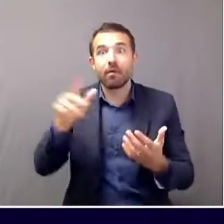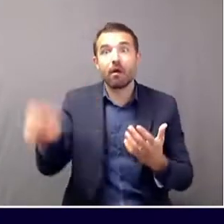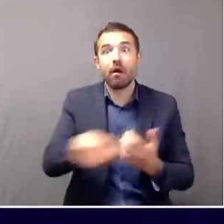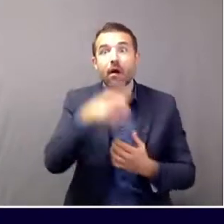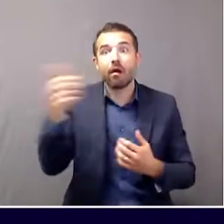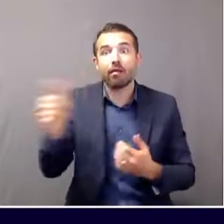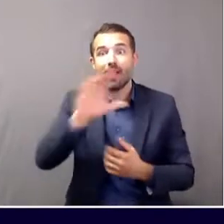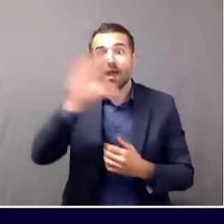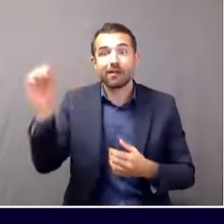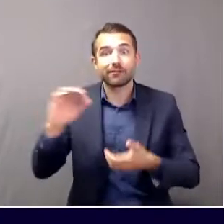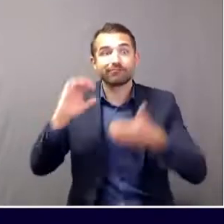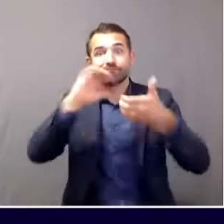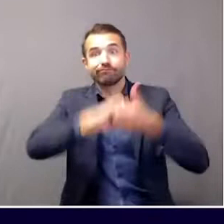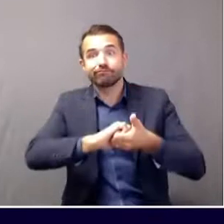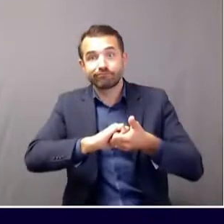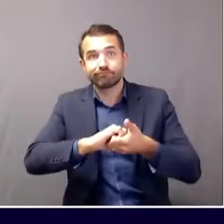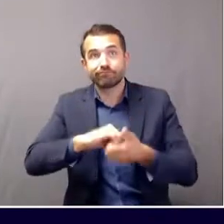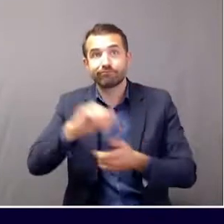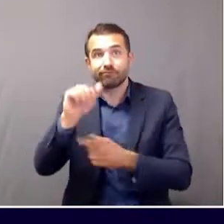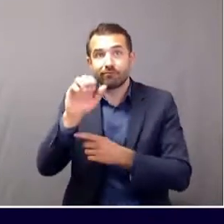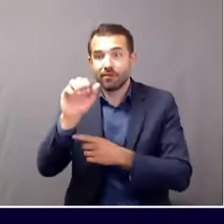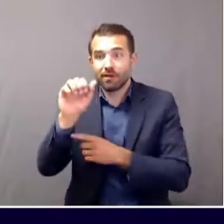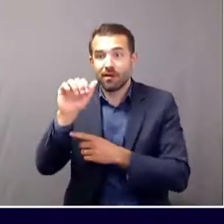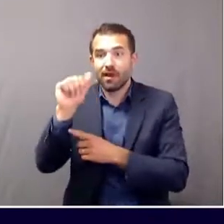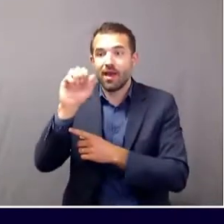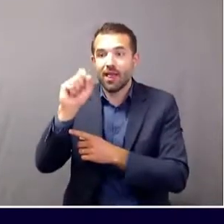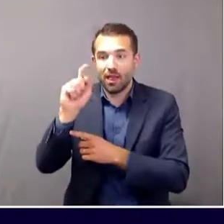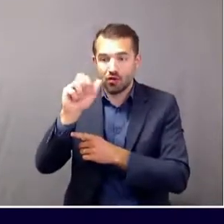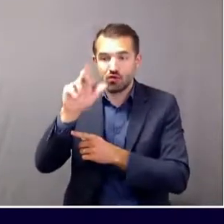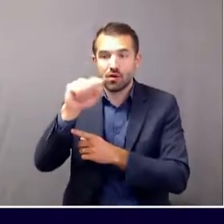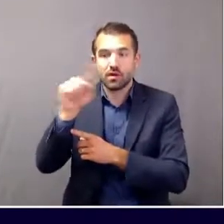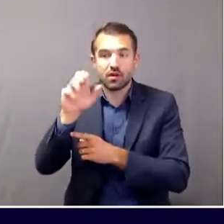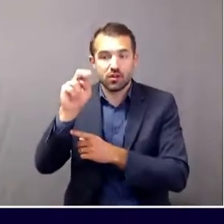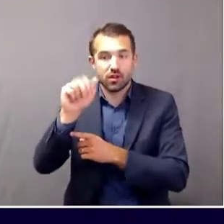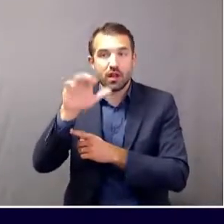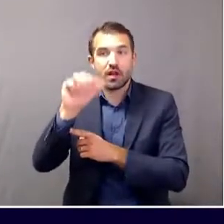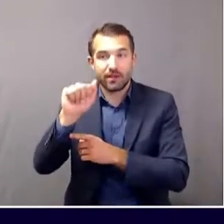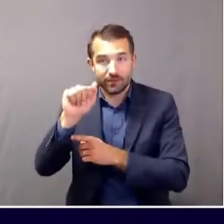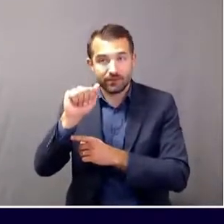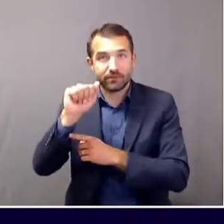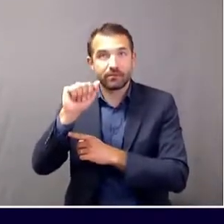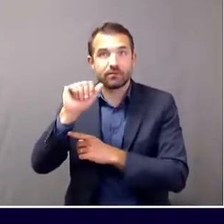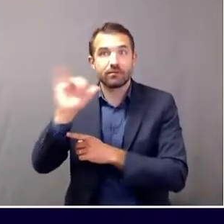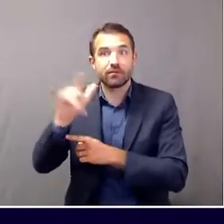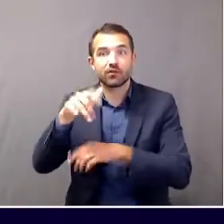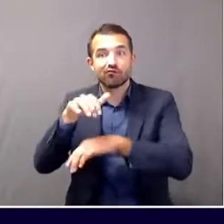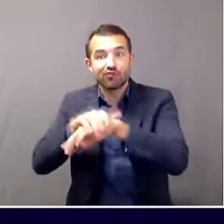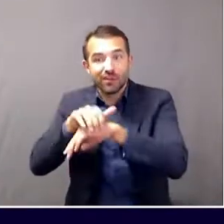the company in Oxford university